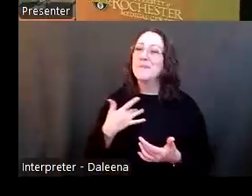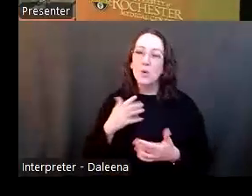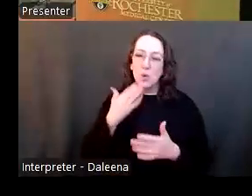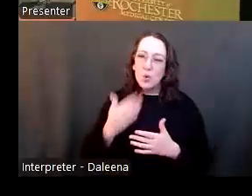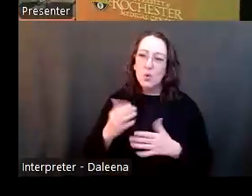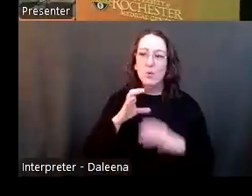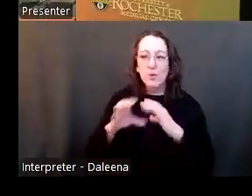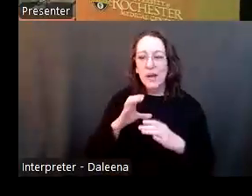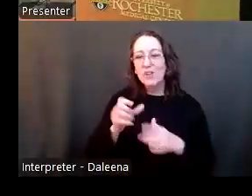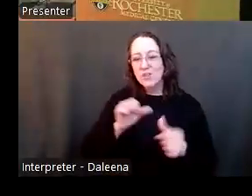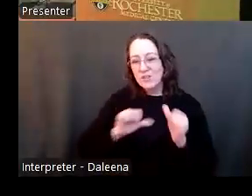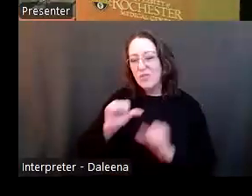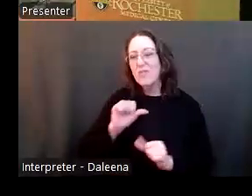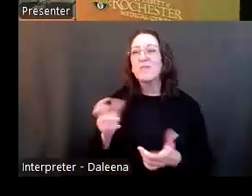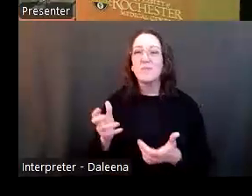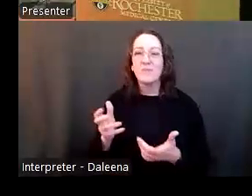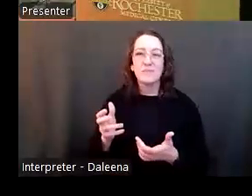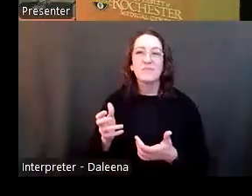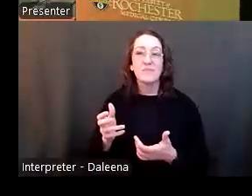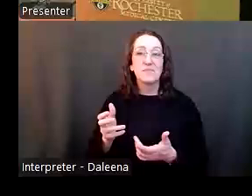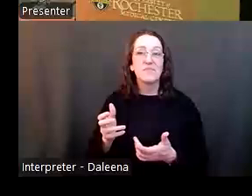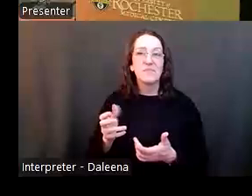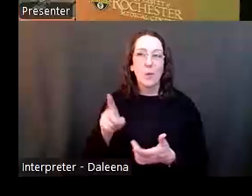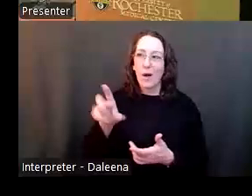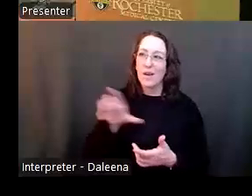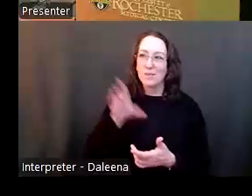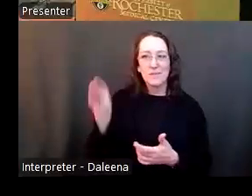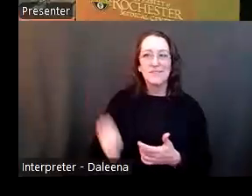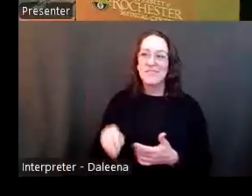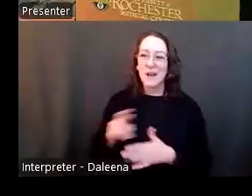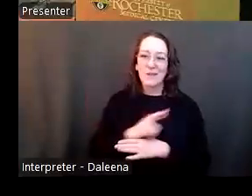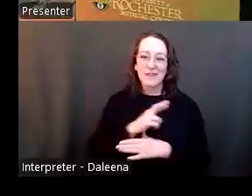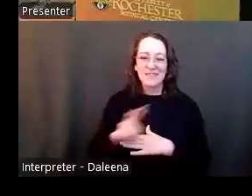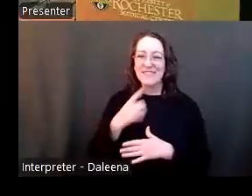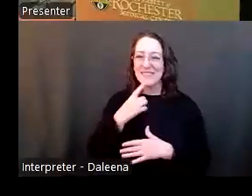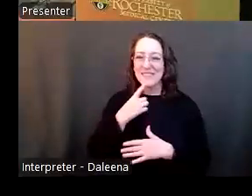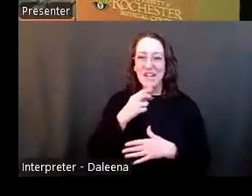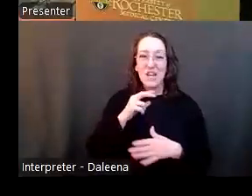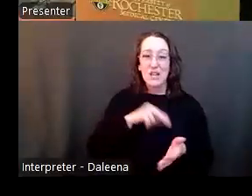with one another um 100% of the residents have said that having the nurse Shadow day was helpful